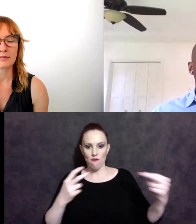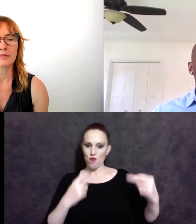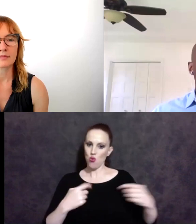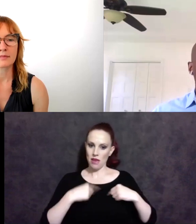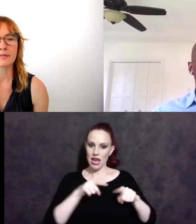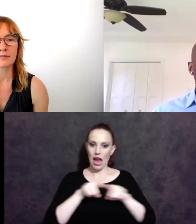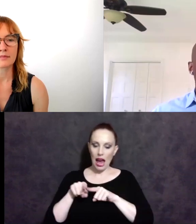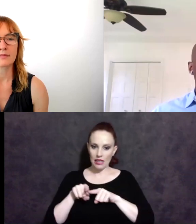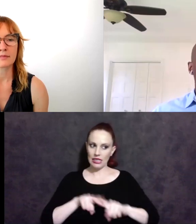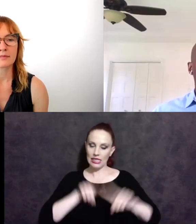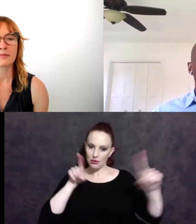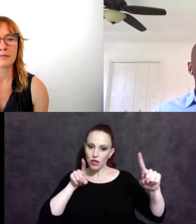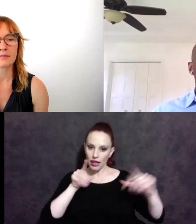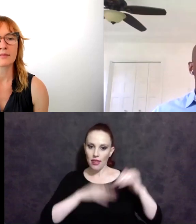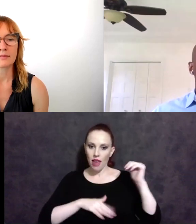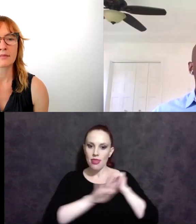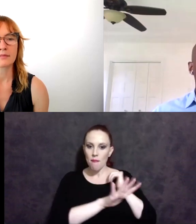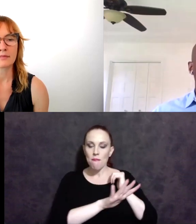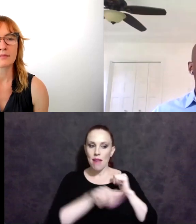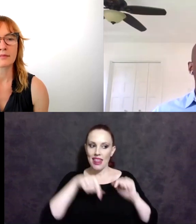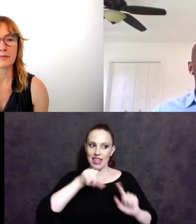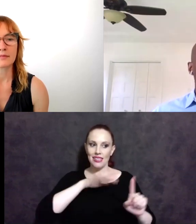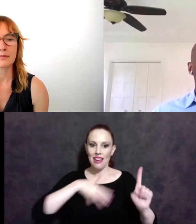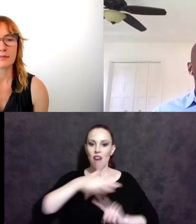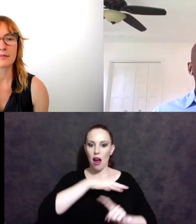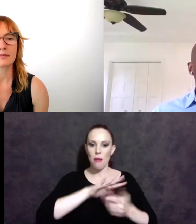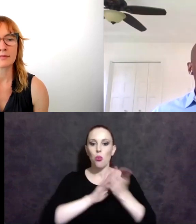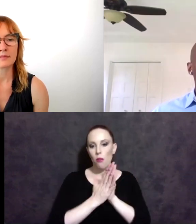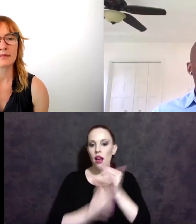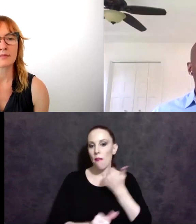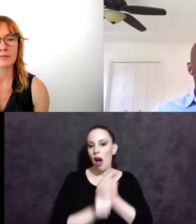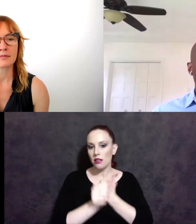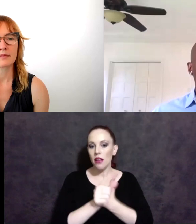different and this environment is going to become very hostile, so, again, in that given